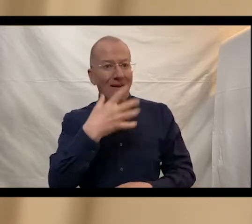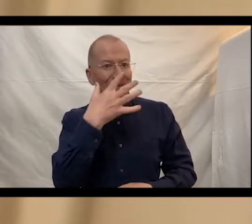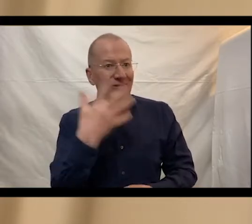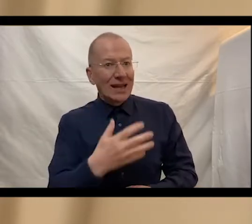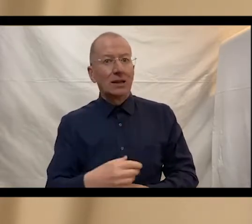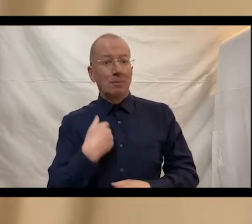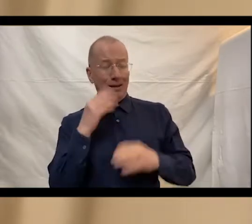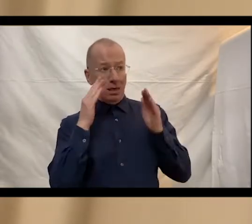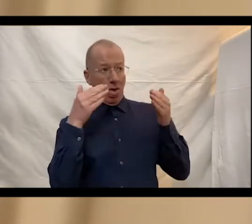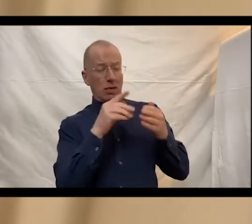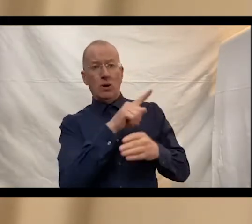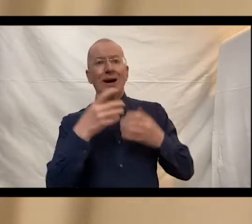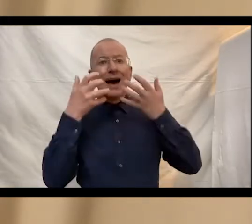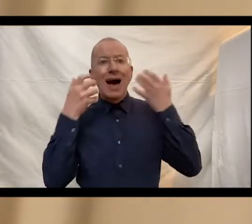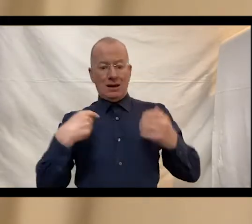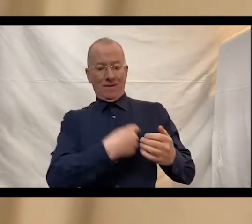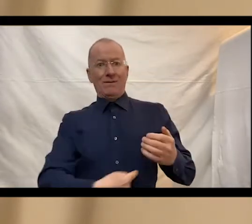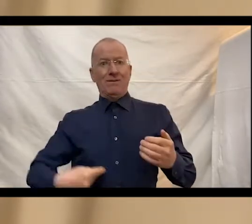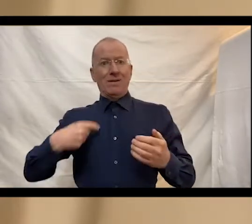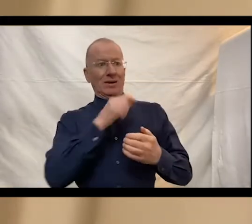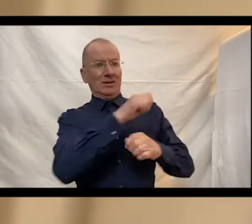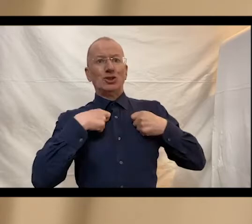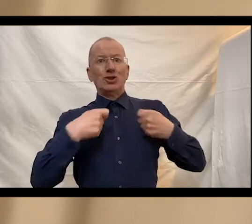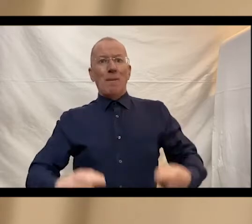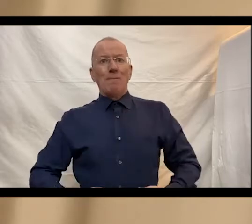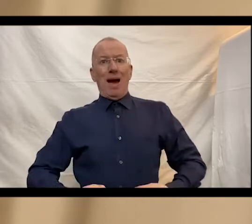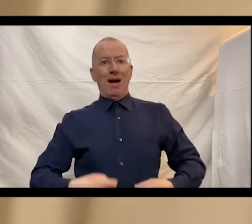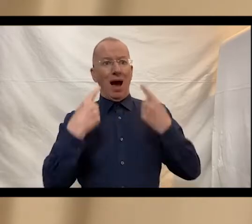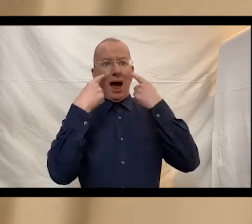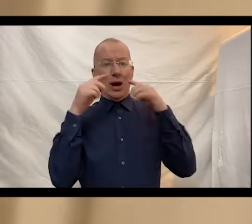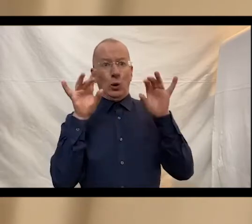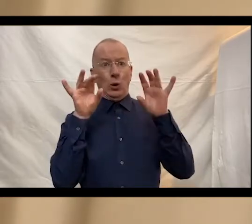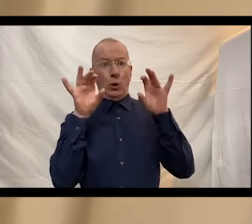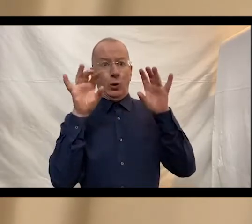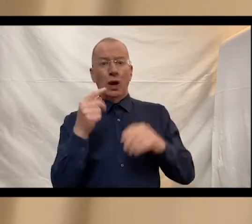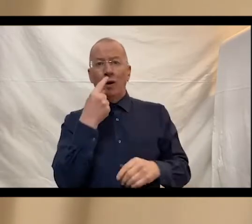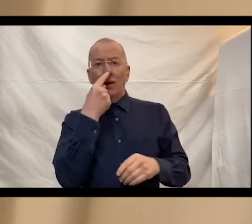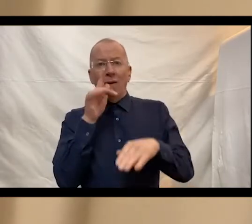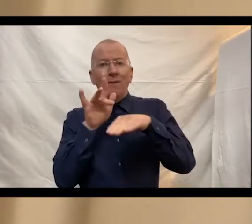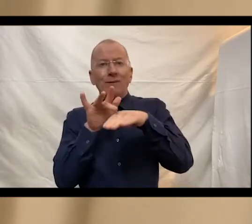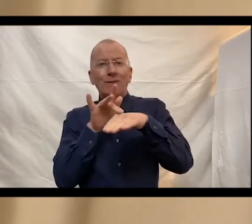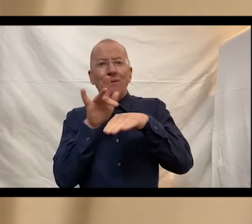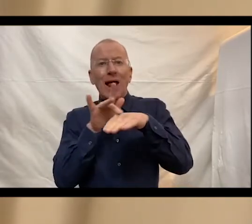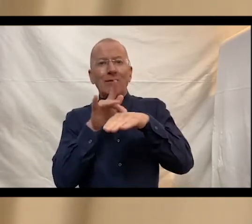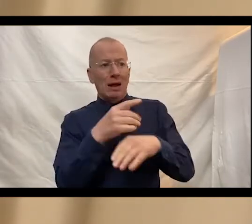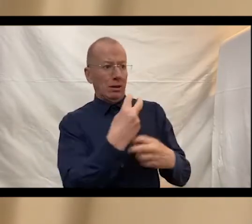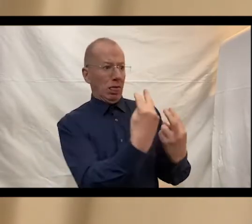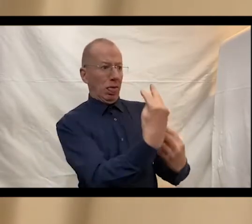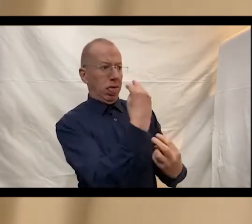But all I could concentrate on was the big round cat’s face with glittery eyes and velvet nose staring at me from her jumper.